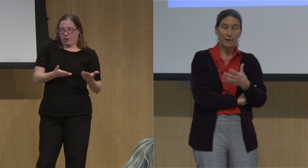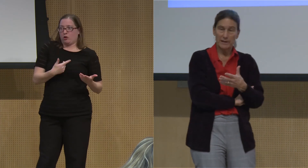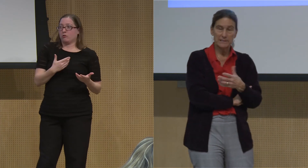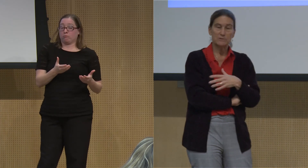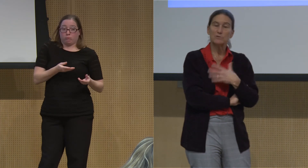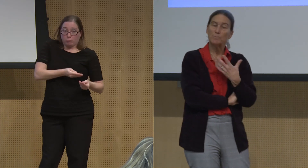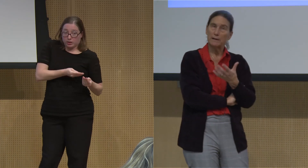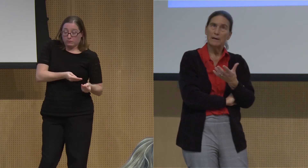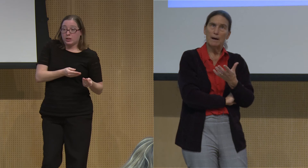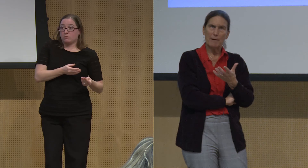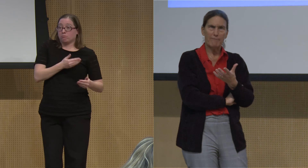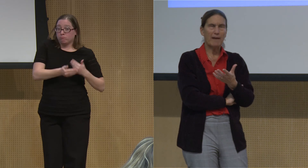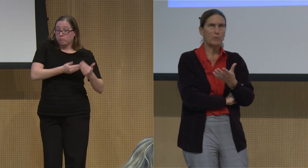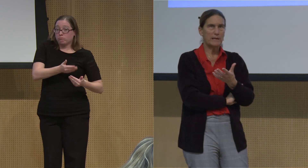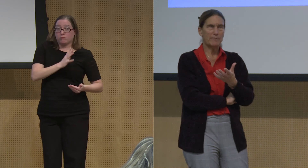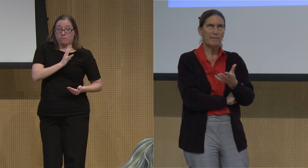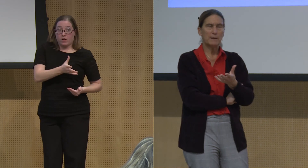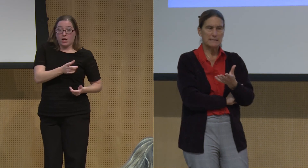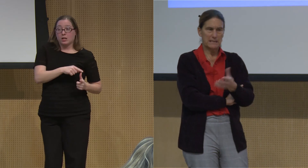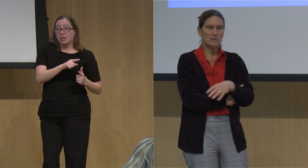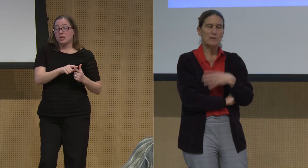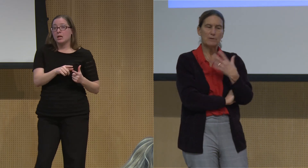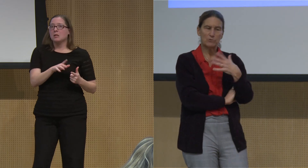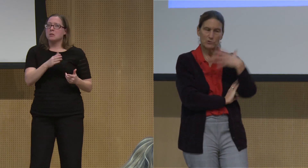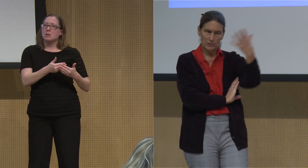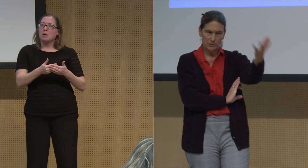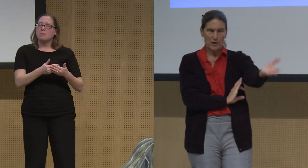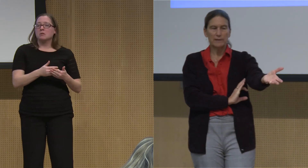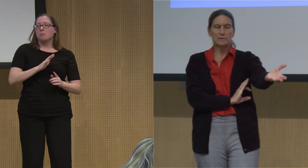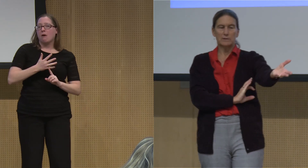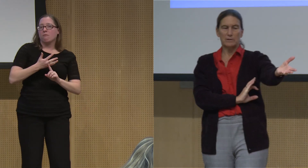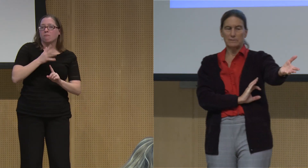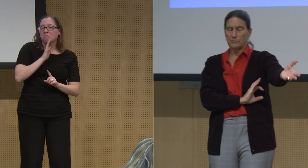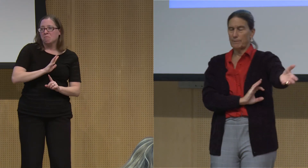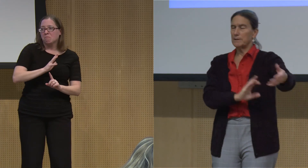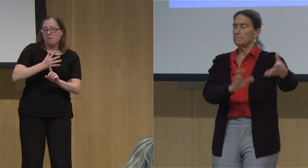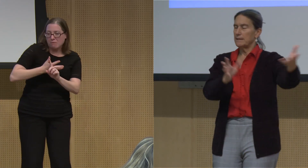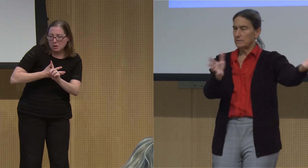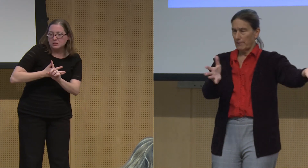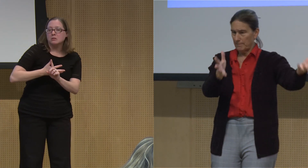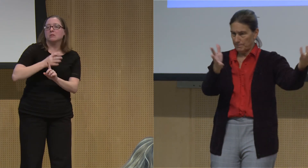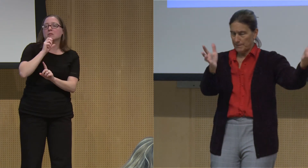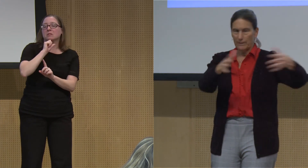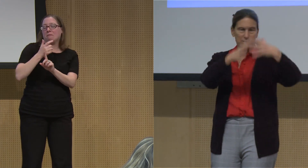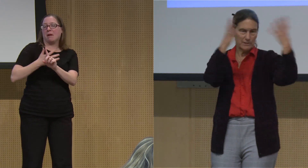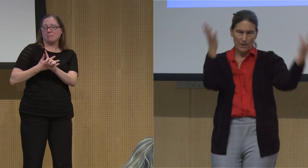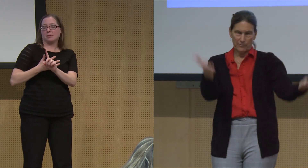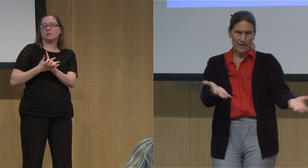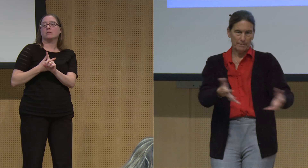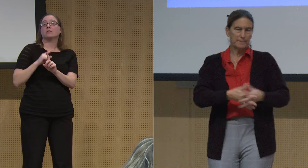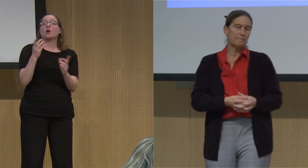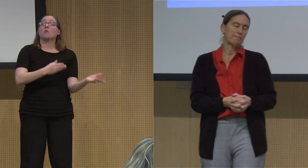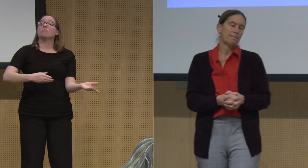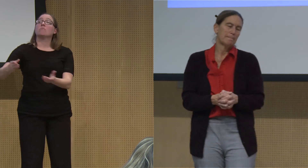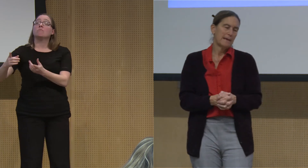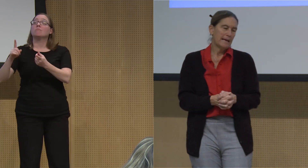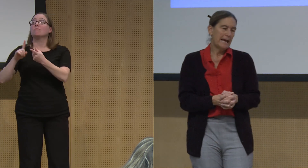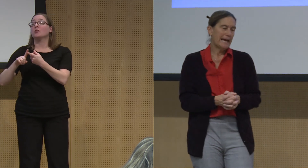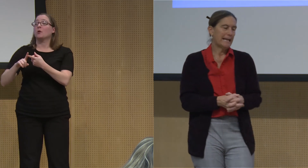BUT ABOUT 5 MONTHS IN, THEY TOOK THE CHILD TO THE CARIBBEAN TO MEET THE GRANDPARENTS AND THE OTHER FAMILY, AND I SAID,